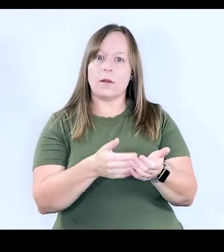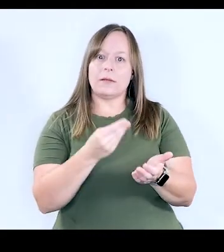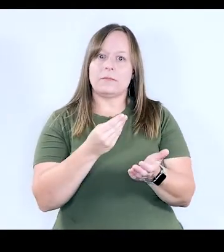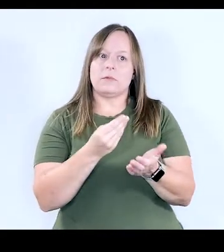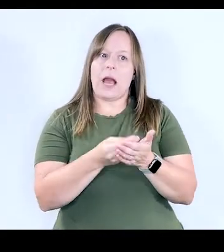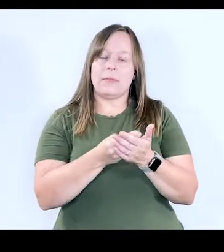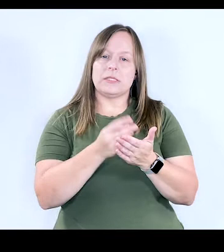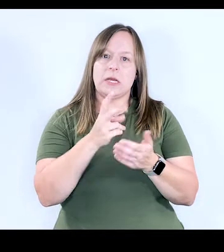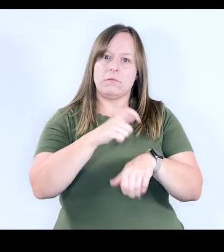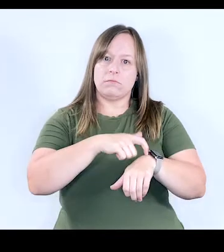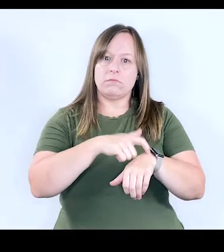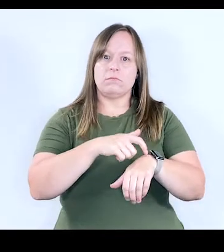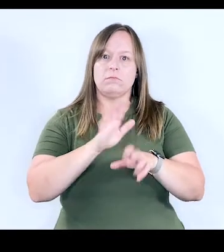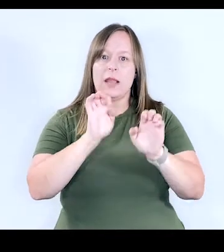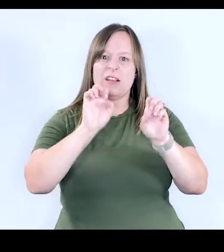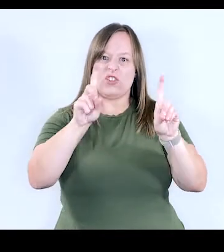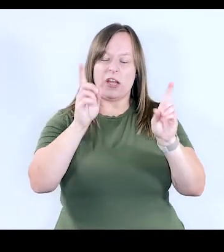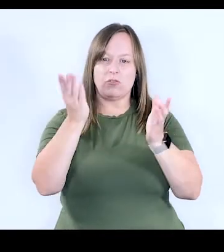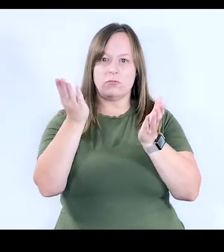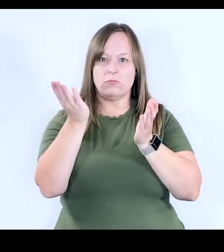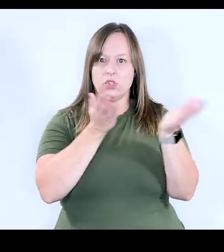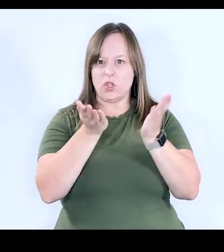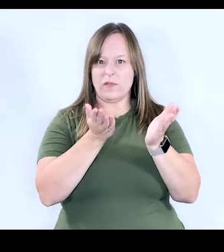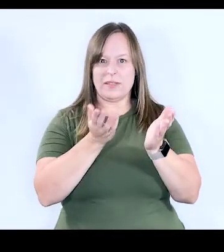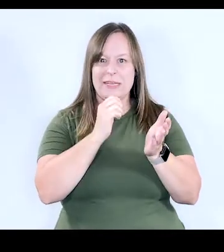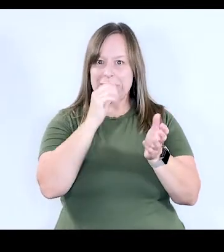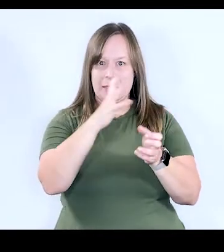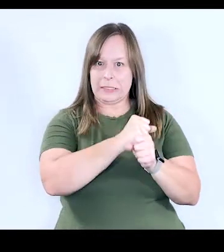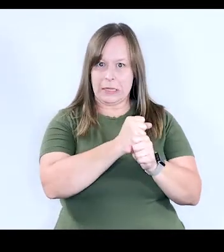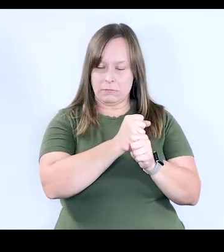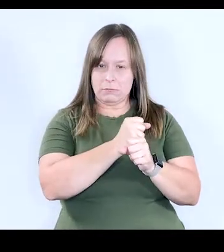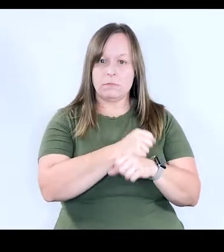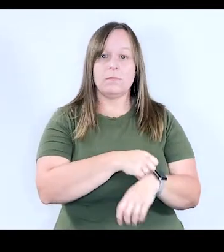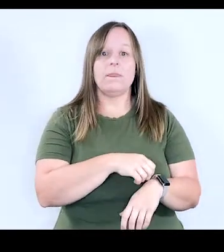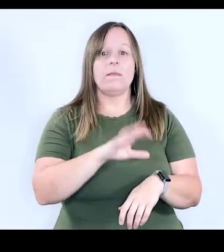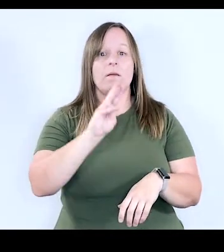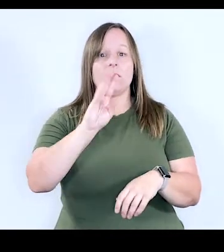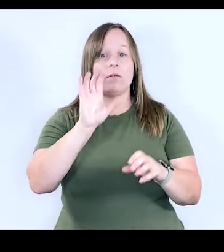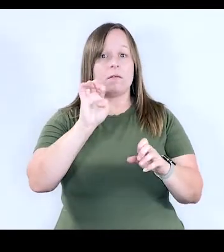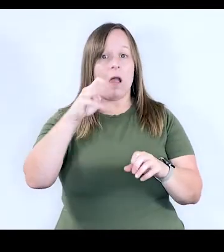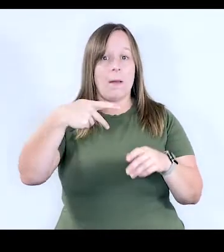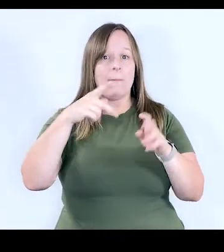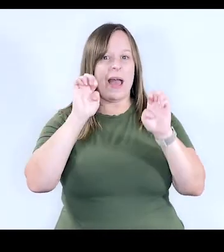the student or the educational services they did not receive. And compensatory education is awarded